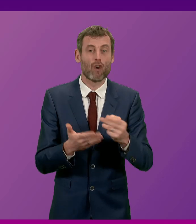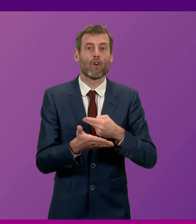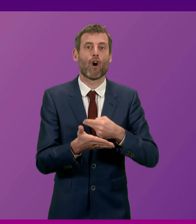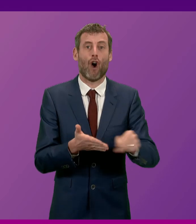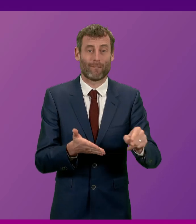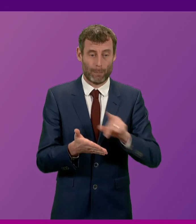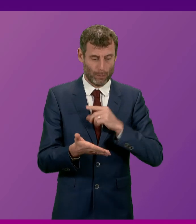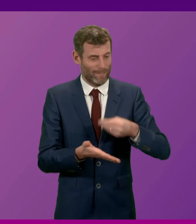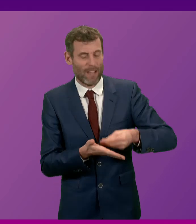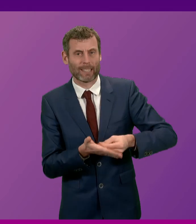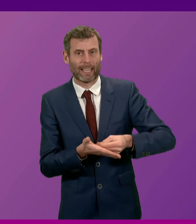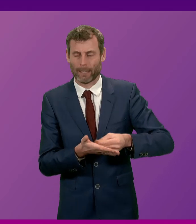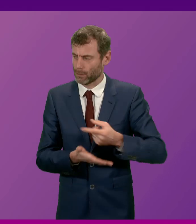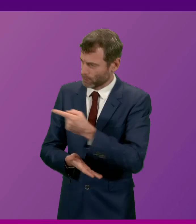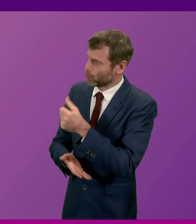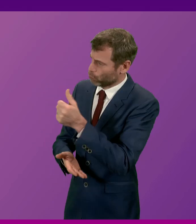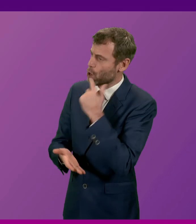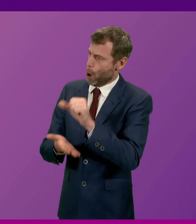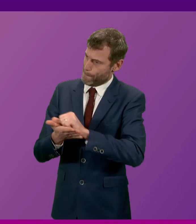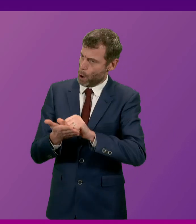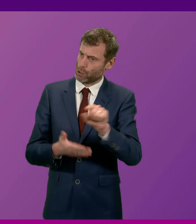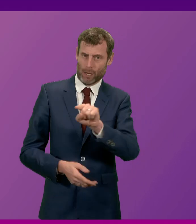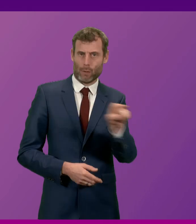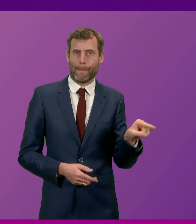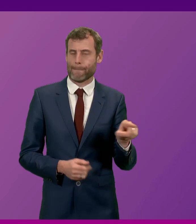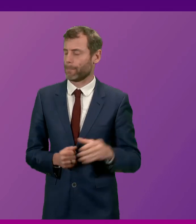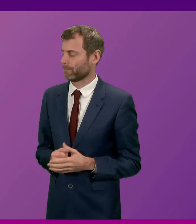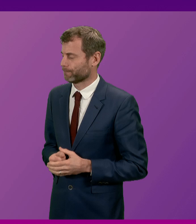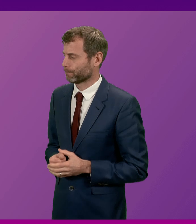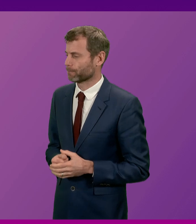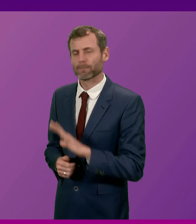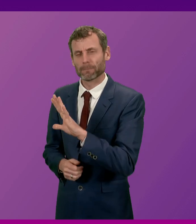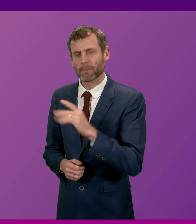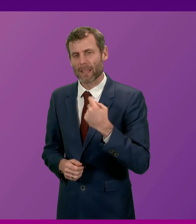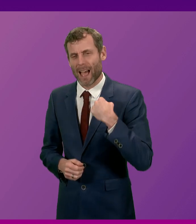I am not sure whether I misheard Anas Sarwar, but I think that he said that the national